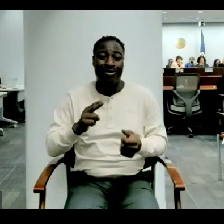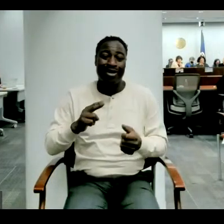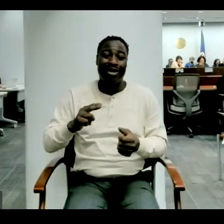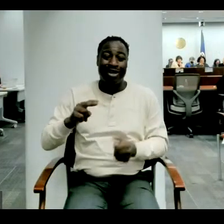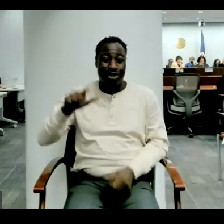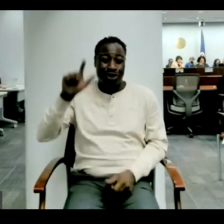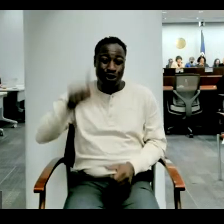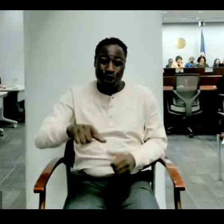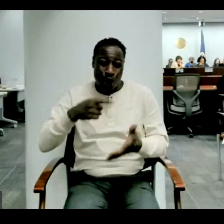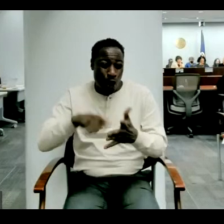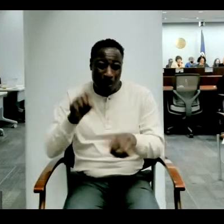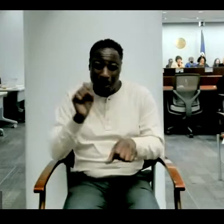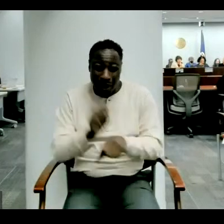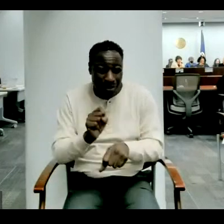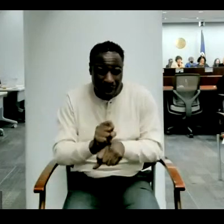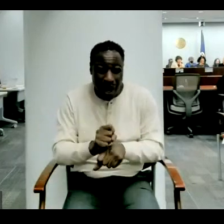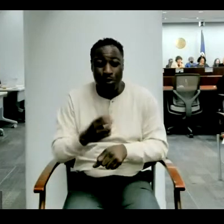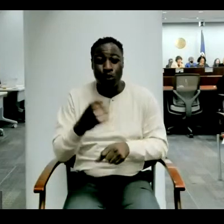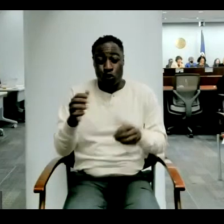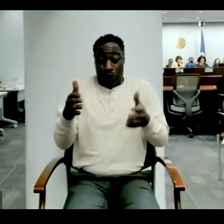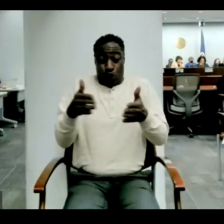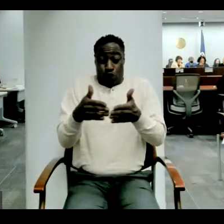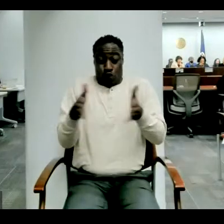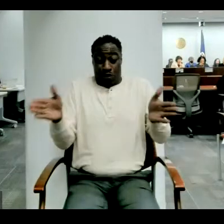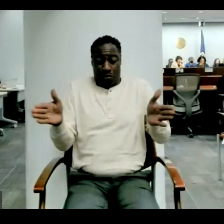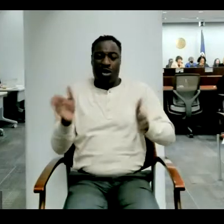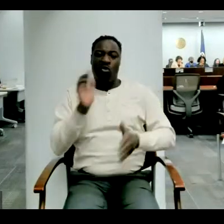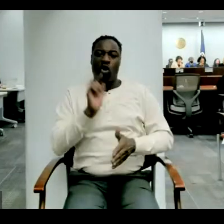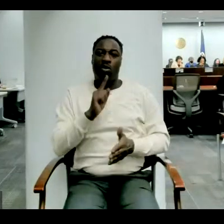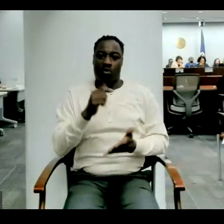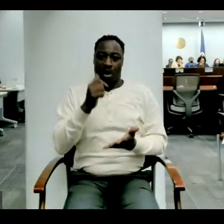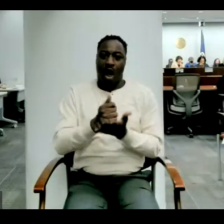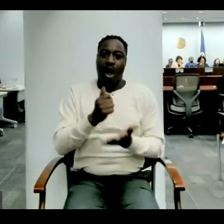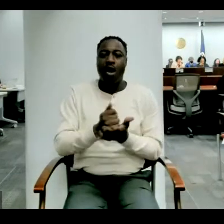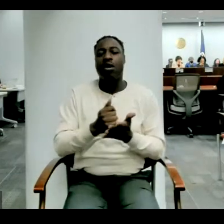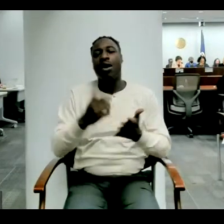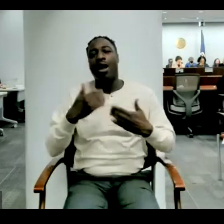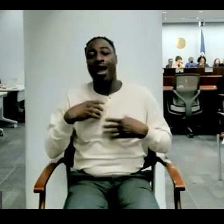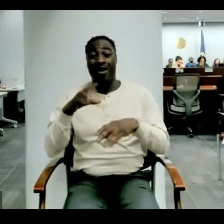And so I think generally um it would be very useful to have guidance on